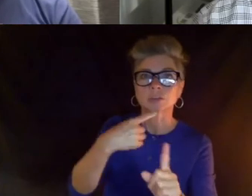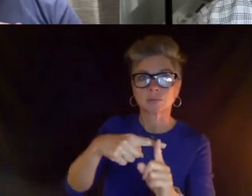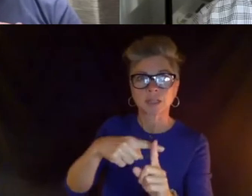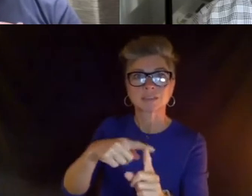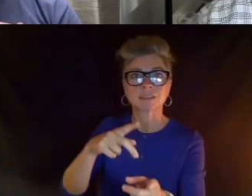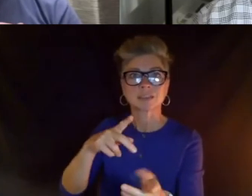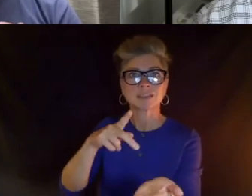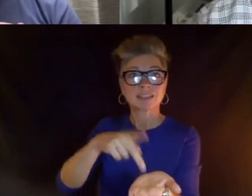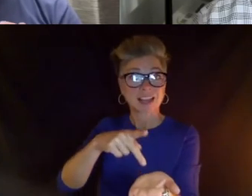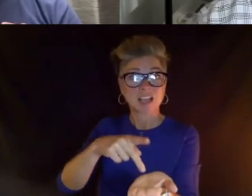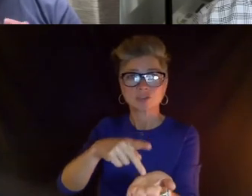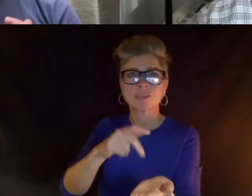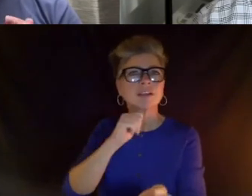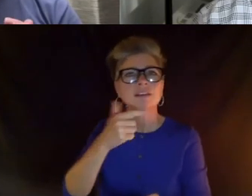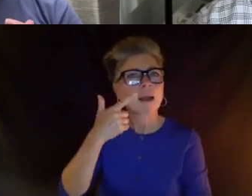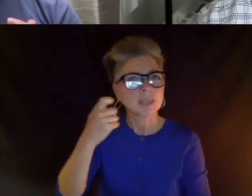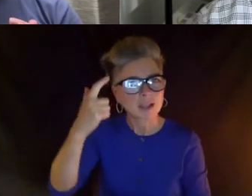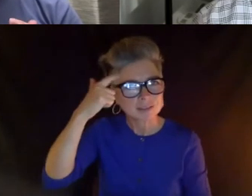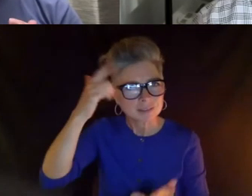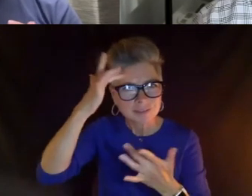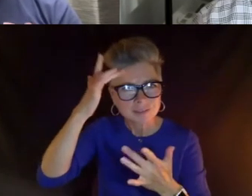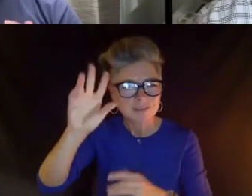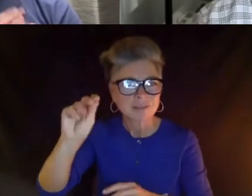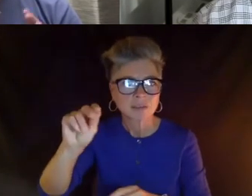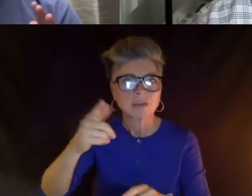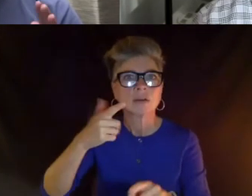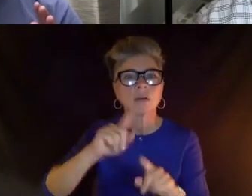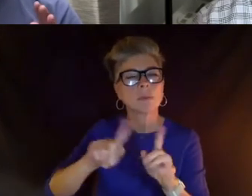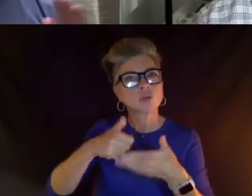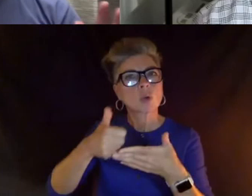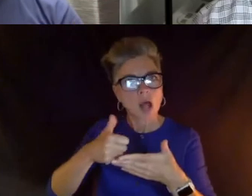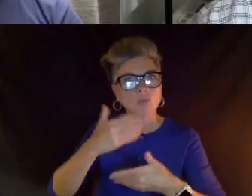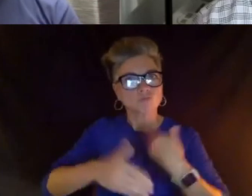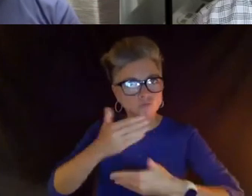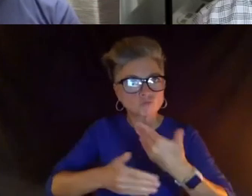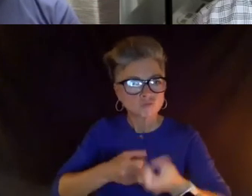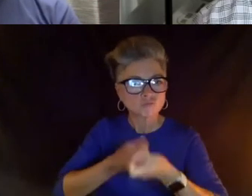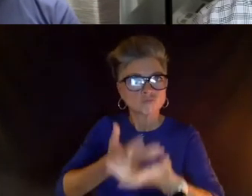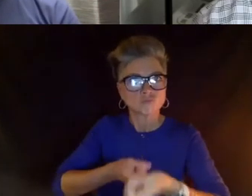but to to help process the experience and to make sure that everyone feels well supported.